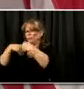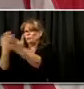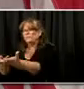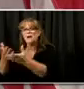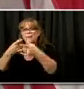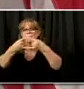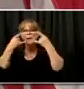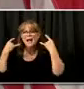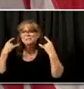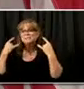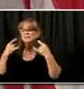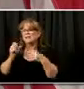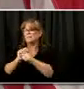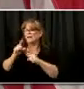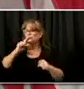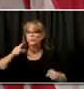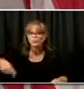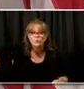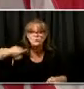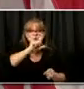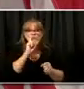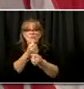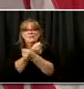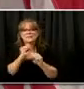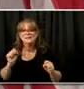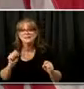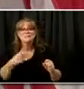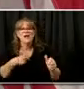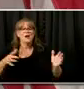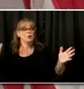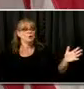The vast majority are already there. Some are still in that transition.